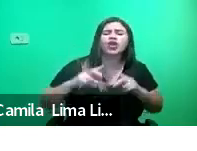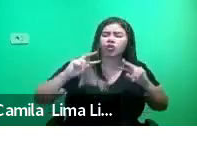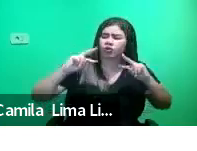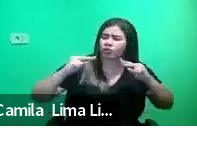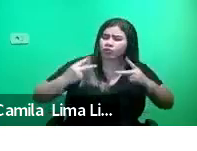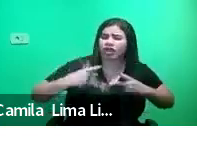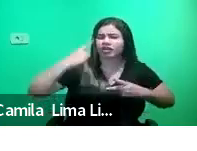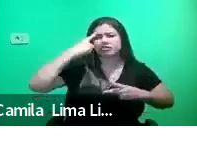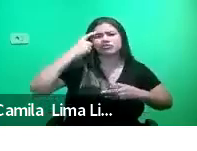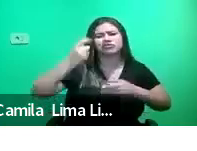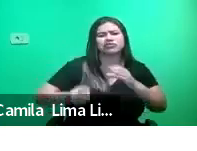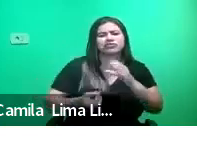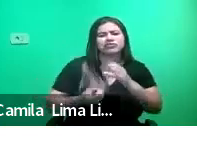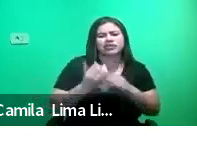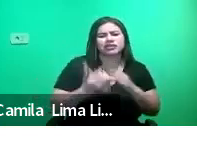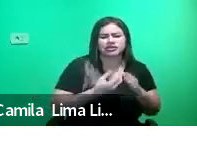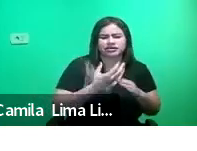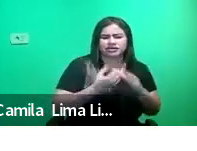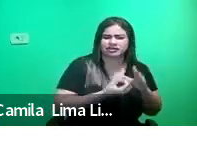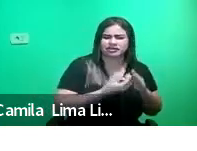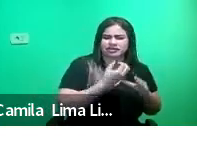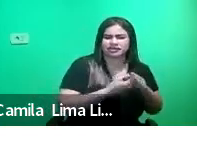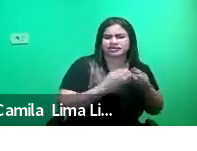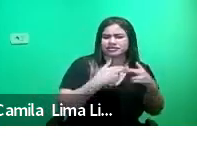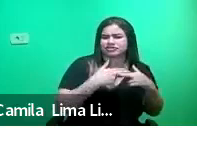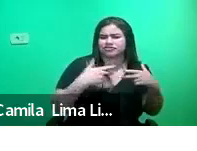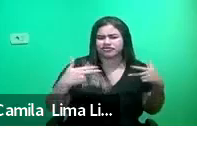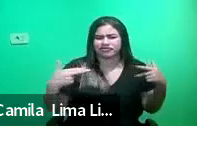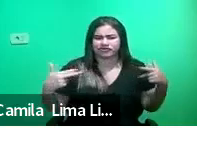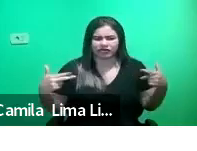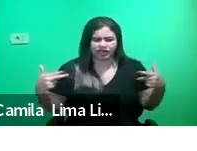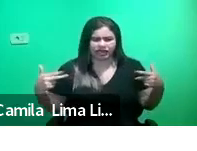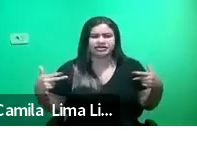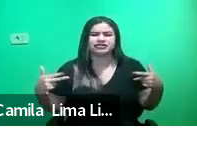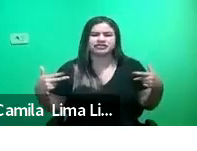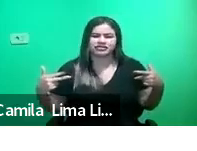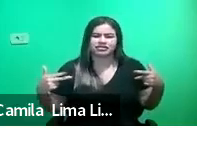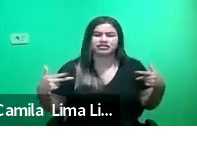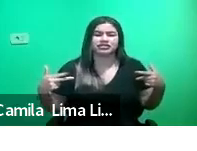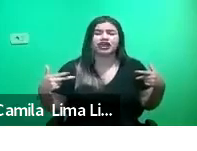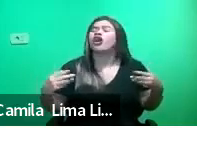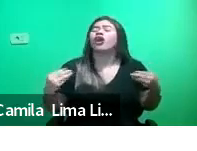, producing their actual life and society through activities and practices of practices of collective practice and behavior